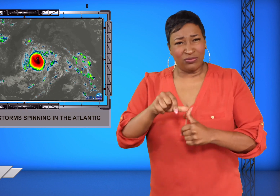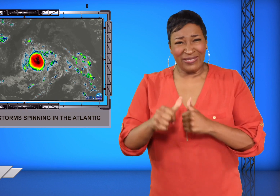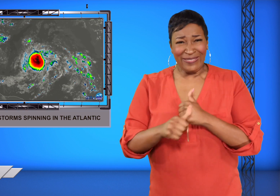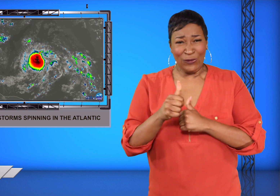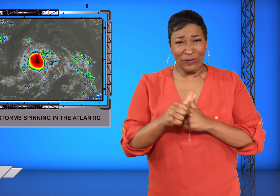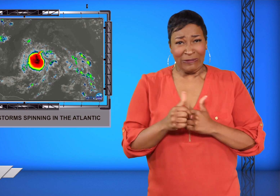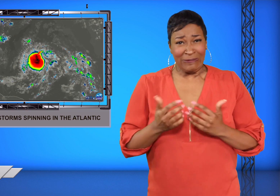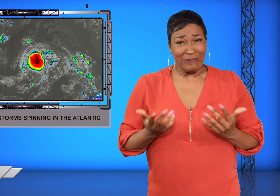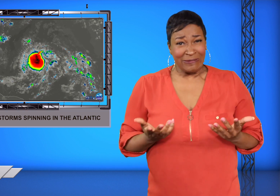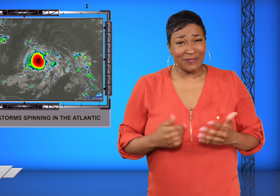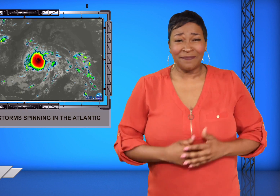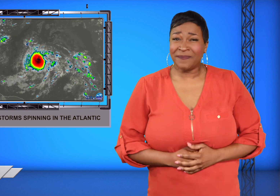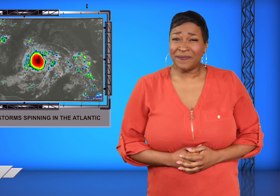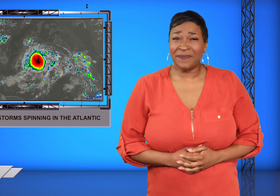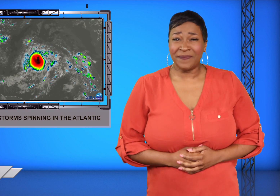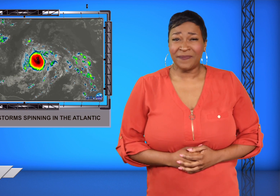by the weekend.